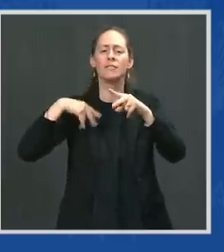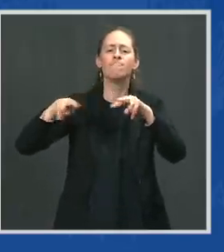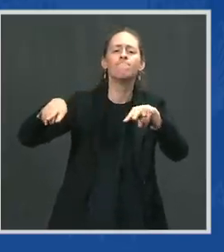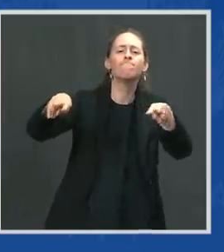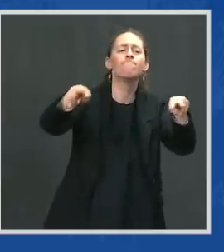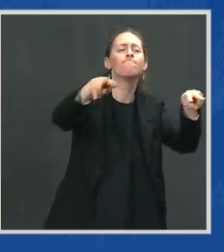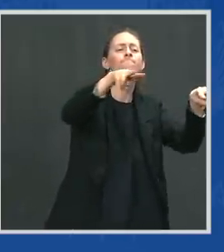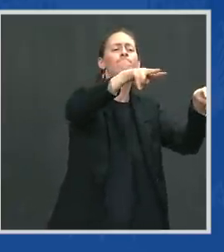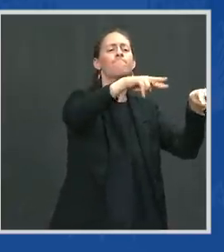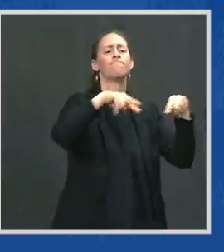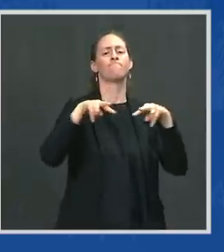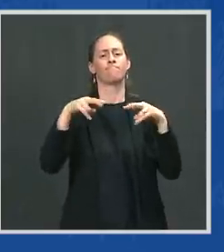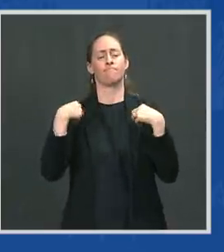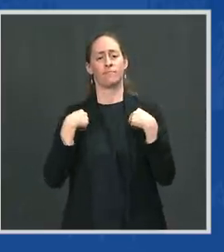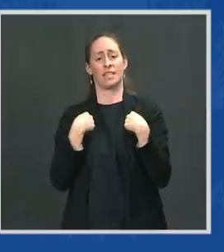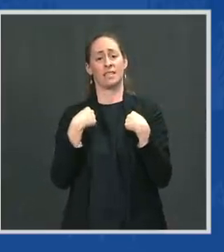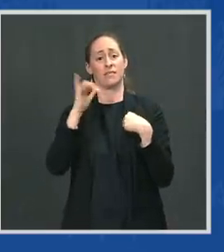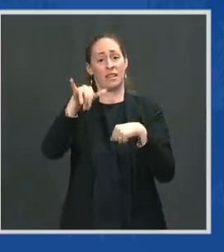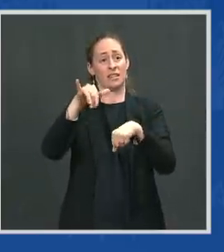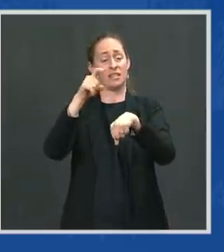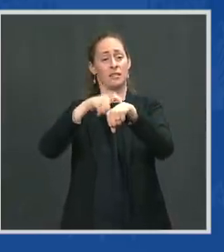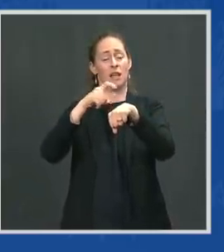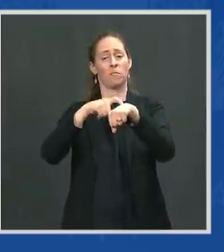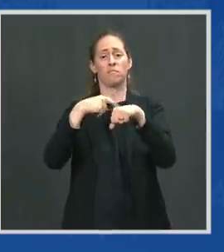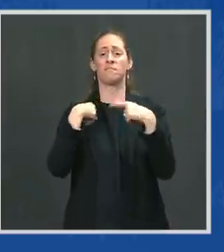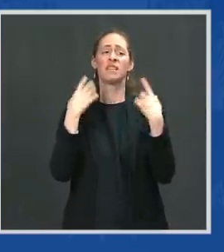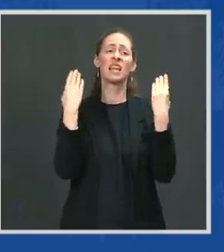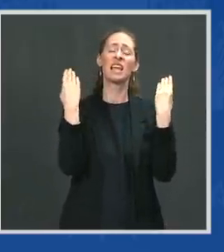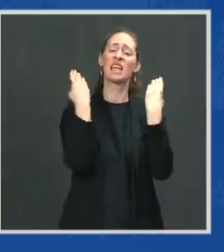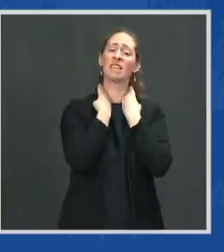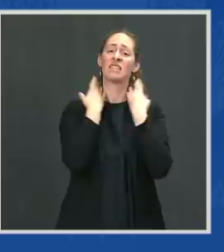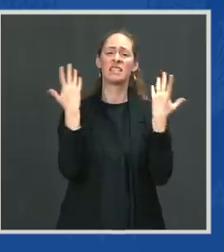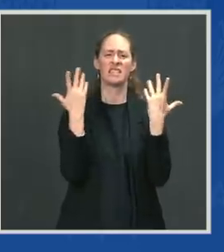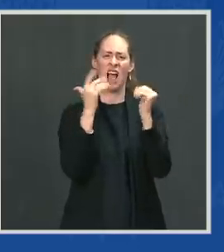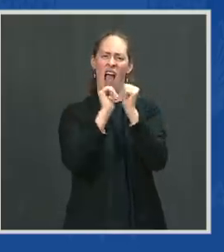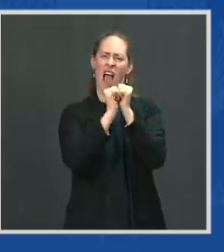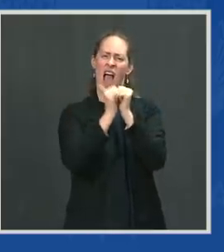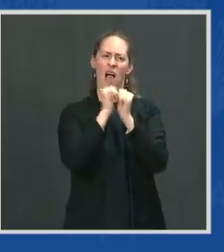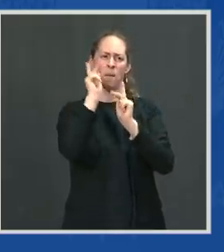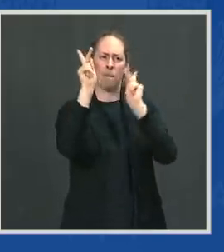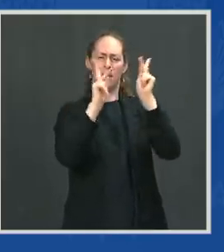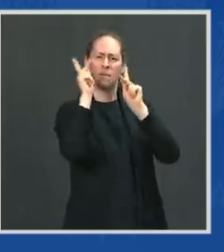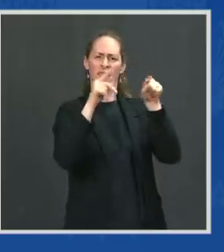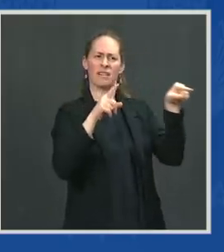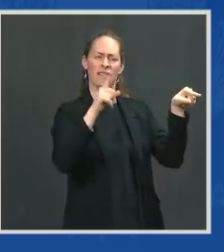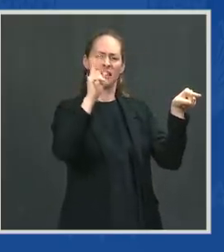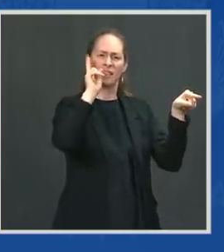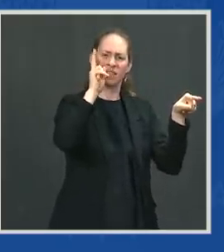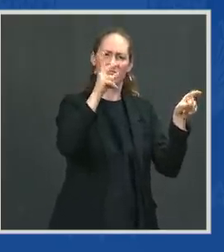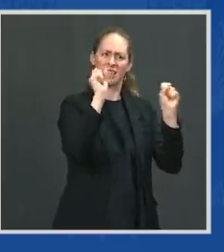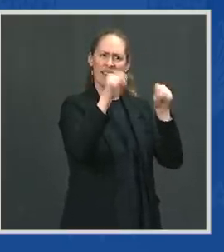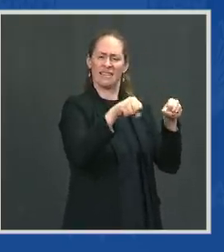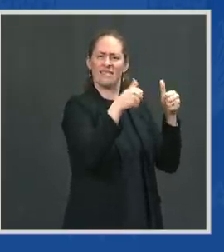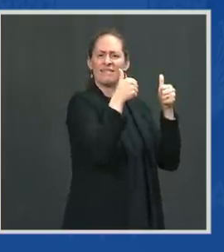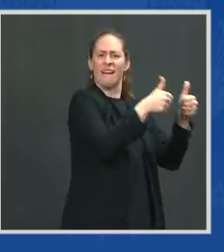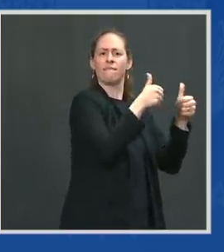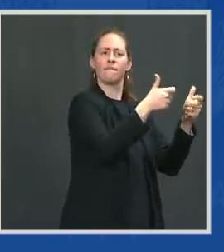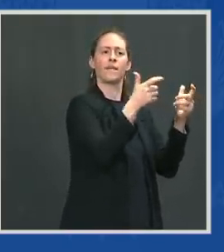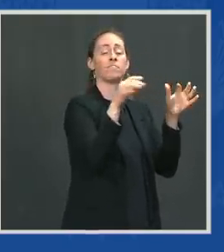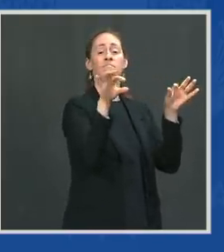that only the Afghans have the right and responsibility to lead their country, and that more and endless American military force